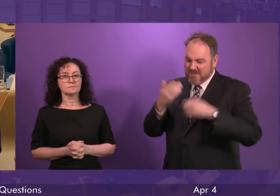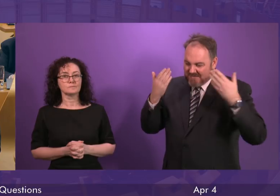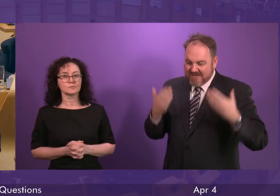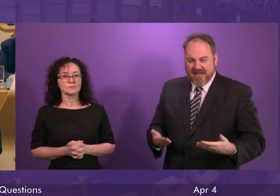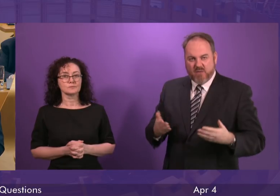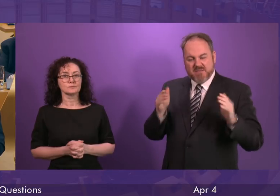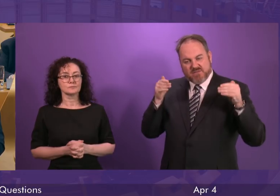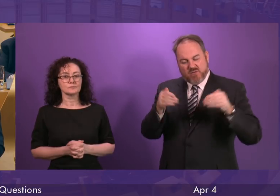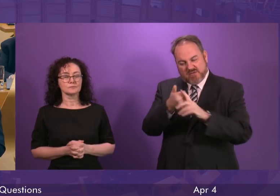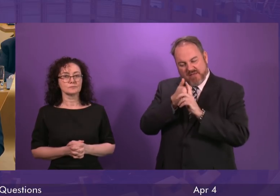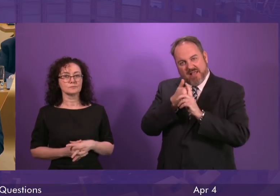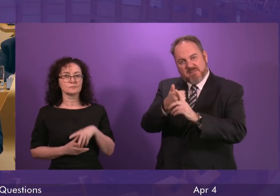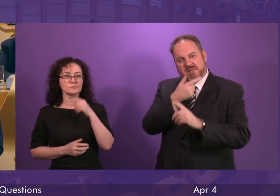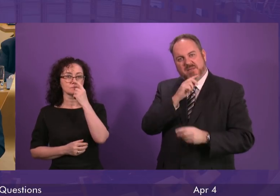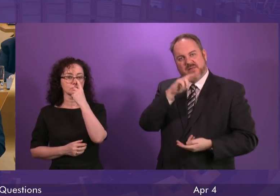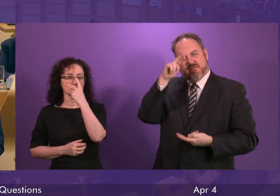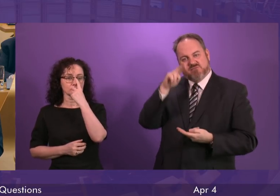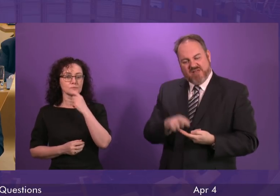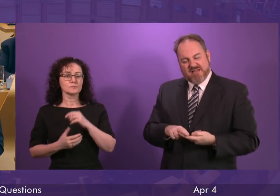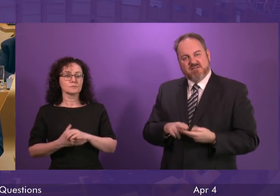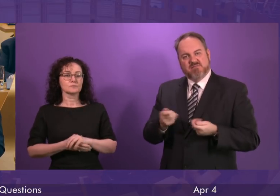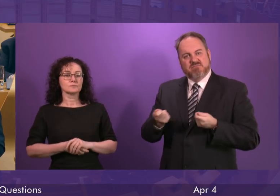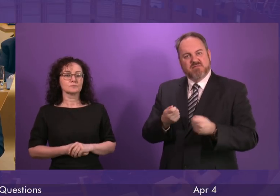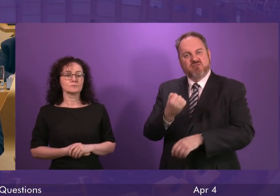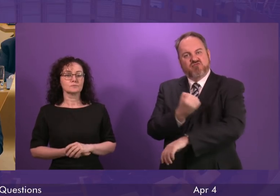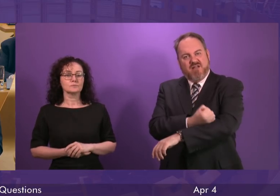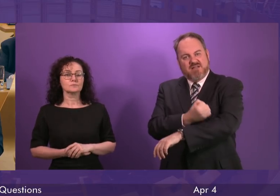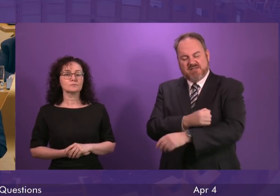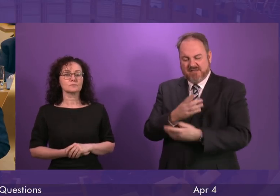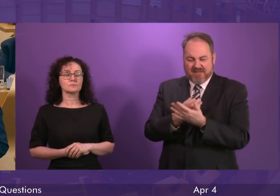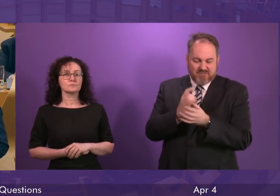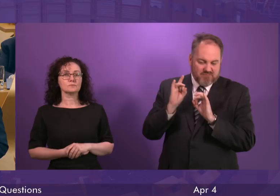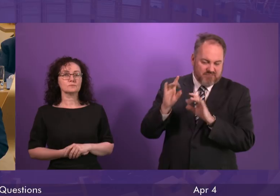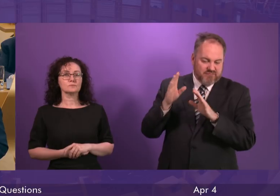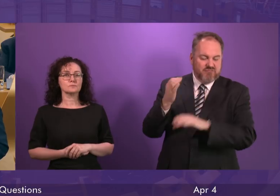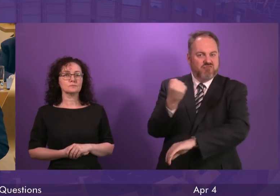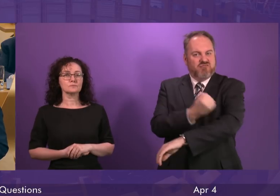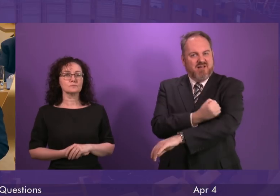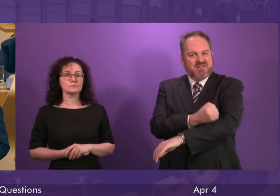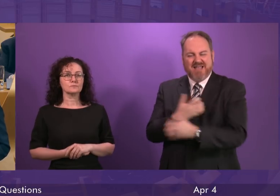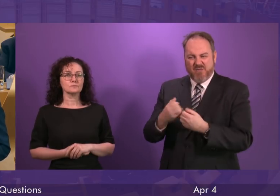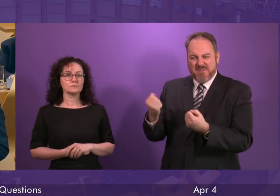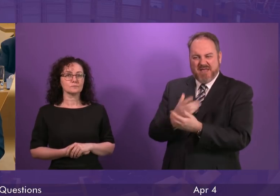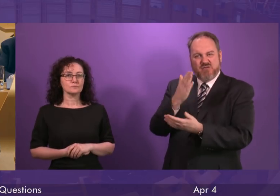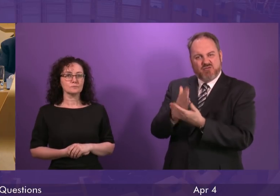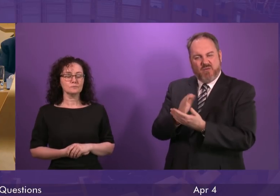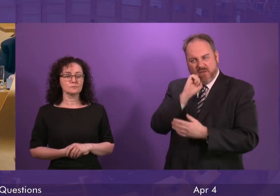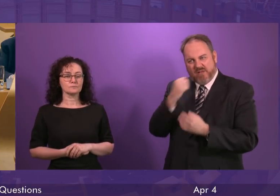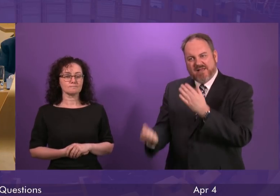see a new focus on helping people not just to manage but to end their addictions—are included in taking that work forward?